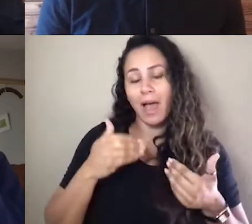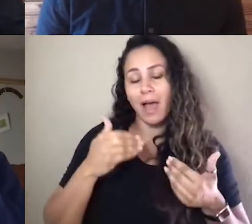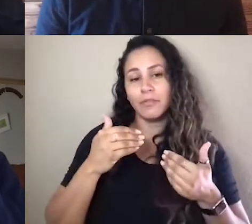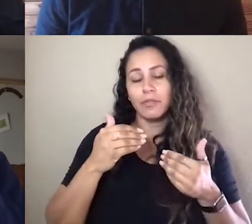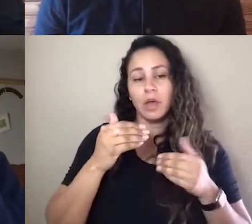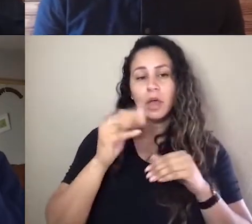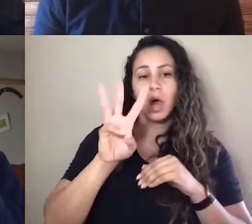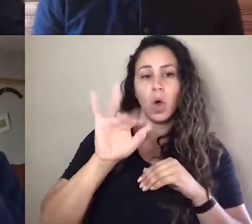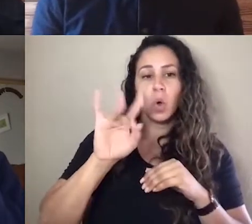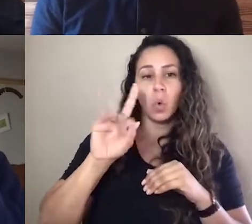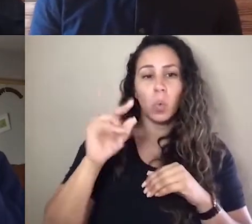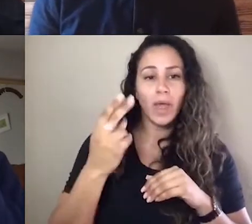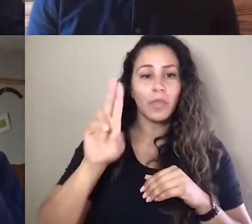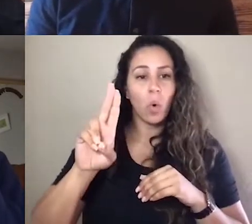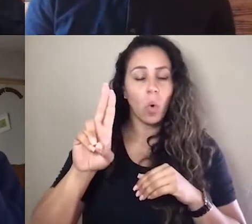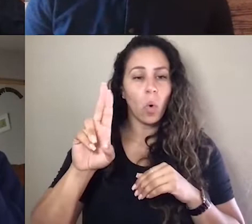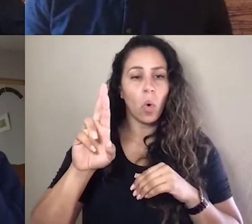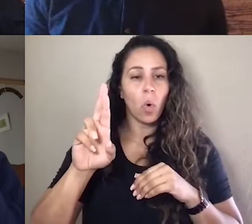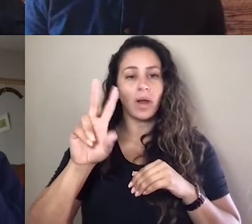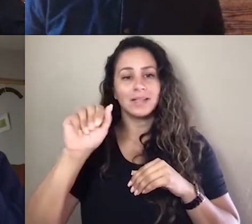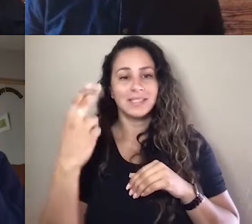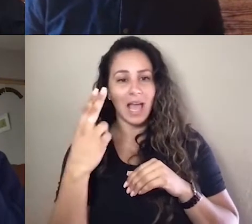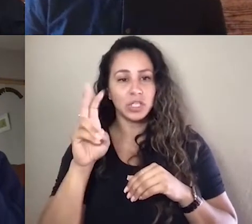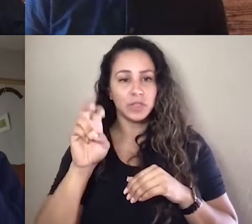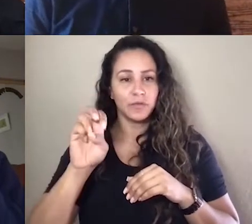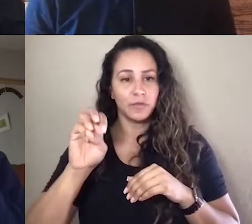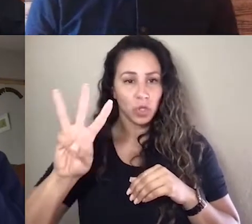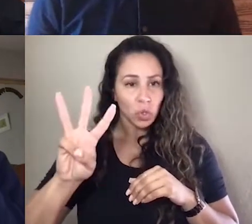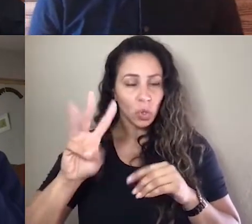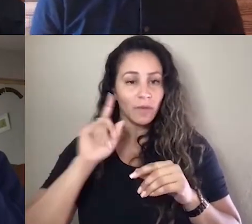HEIGHT ATTRIBUTE APPLIED TO YOUR IMAGE MODULE.